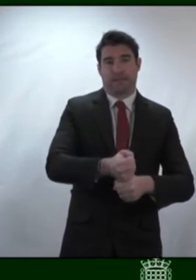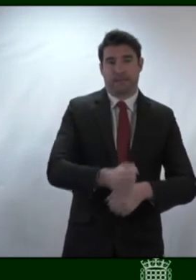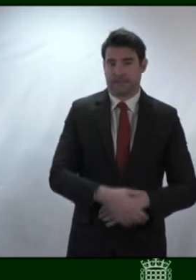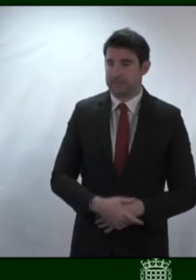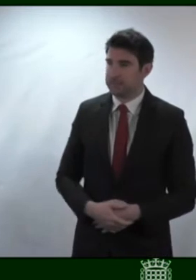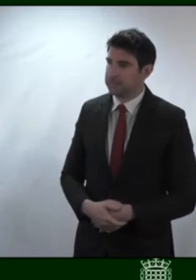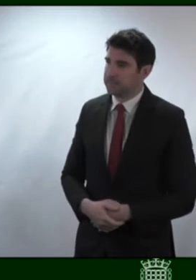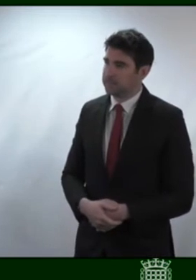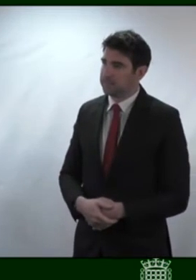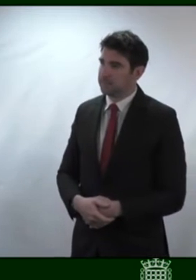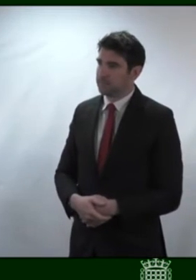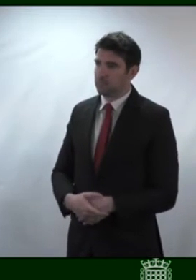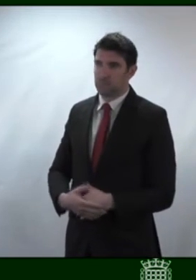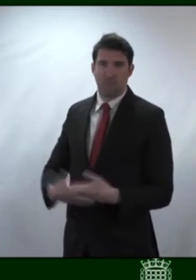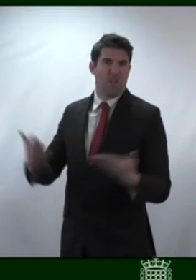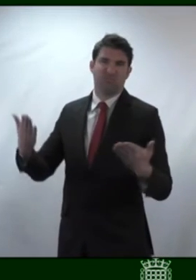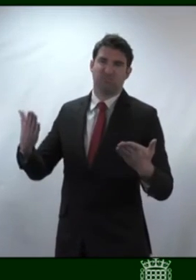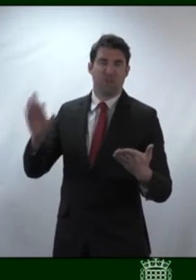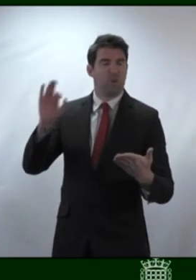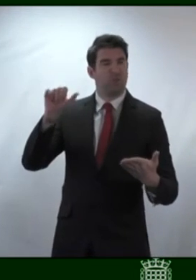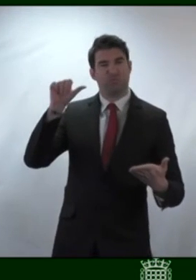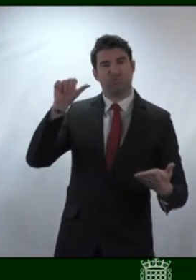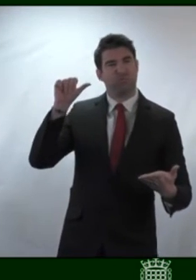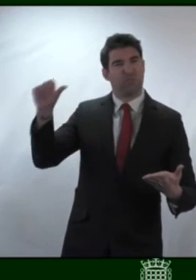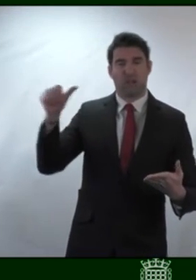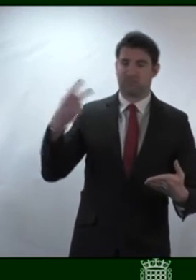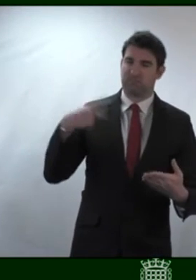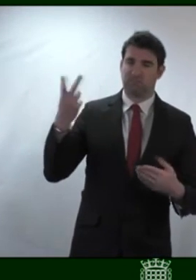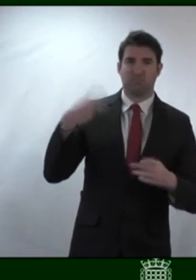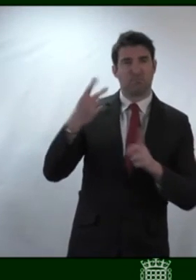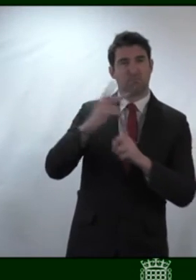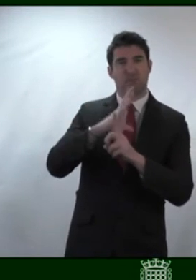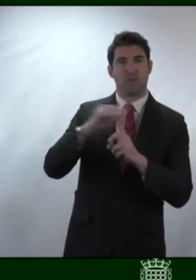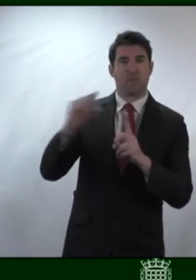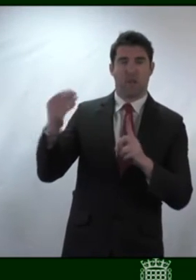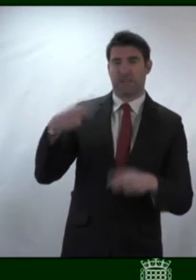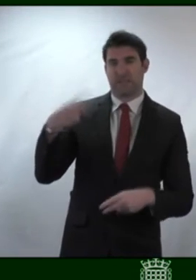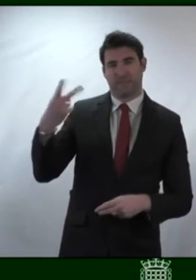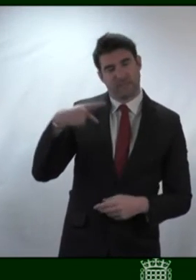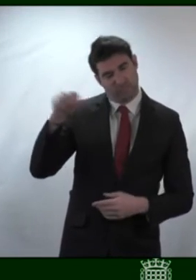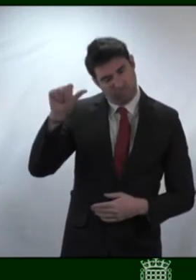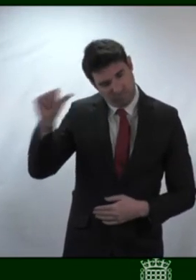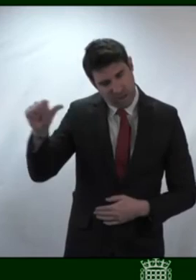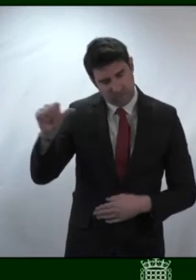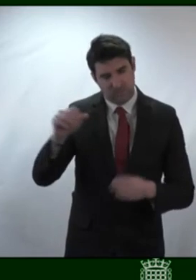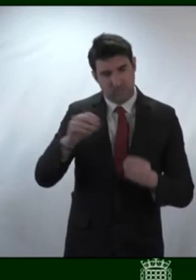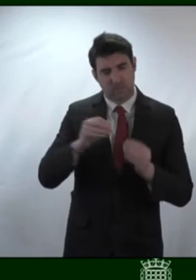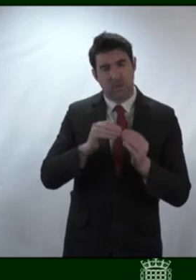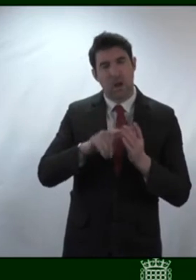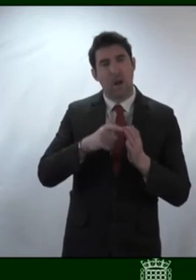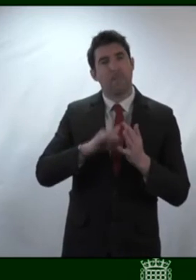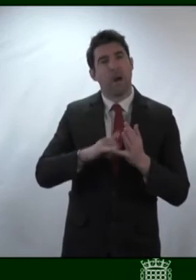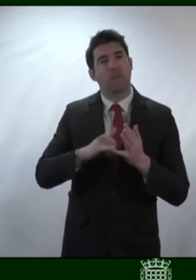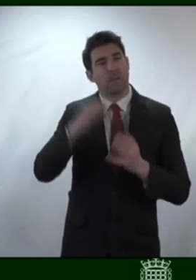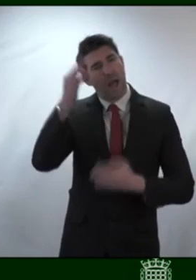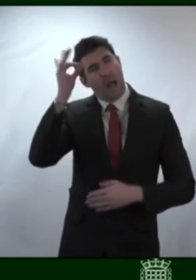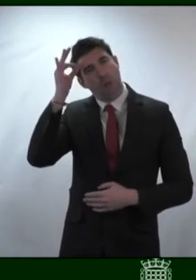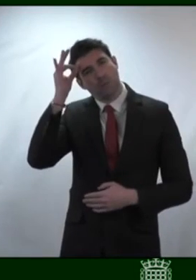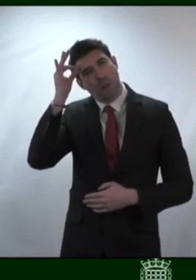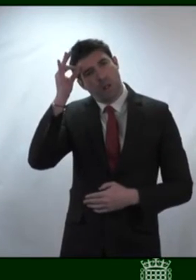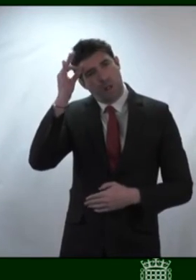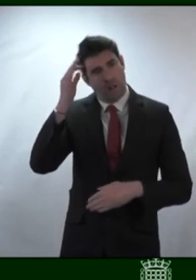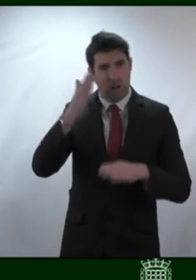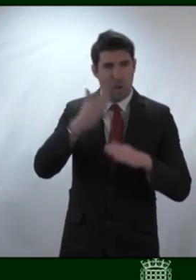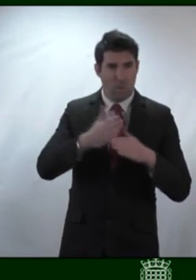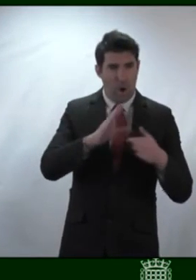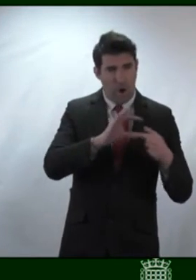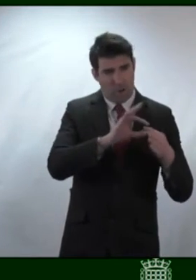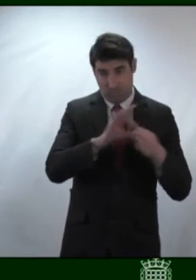Yes, indeed. I know that Buckinghamshire Council is working closely with my hon. Friend and